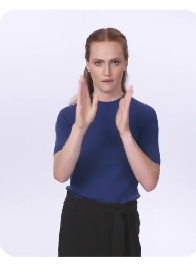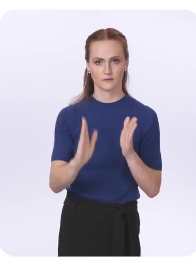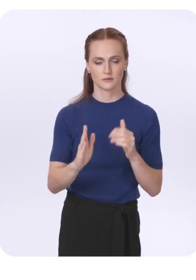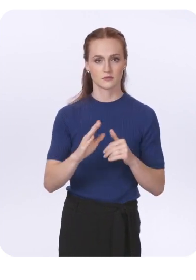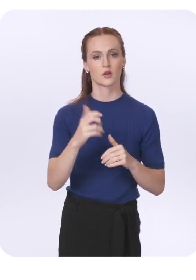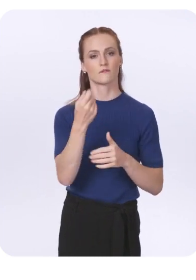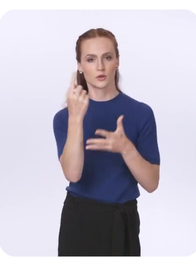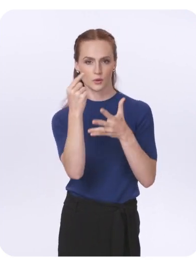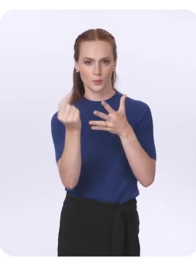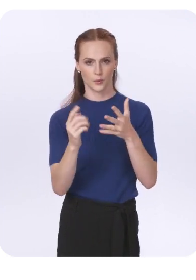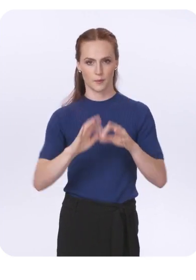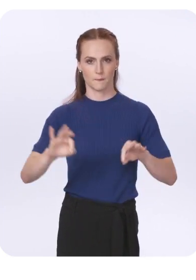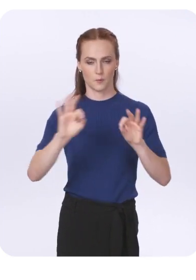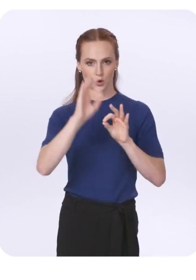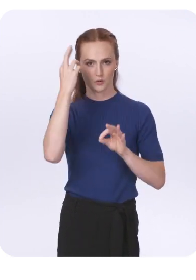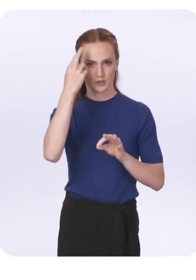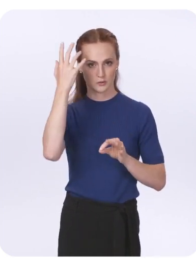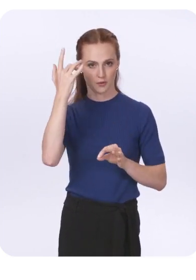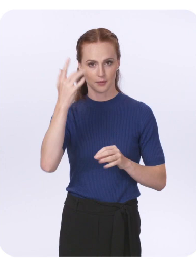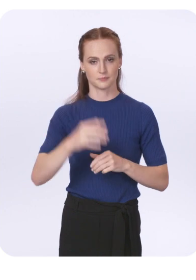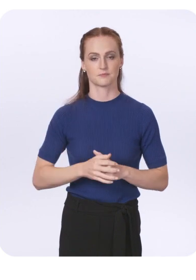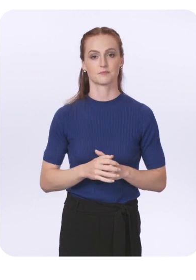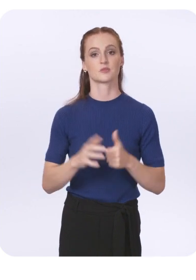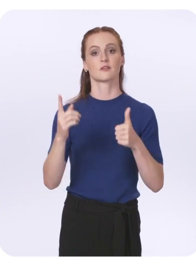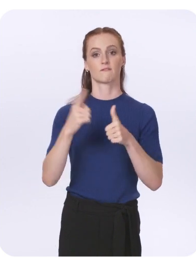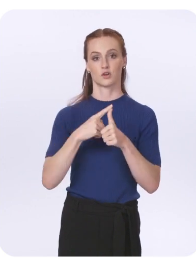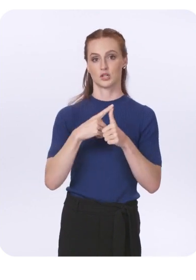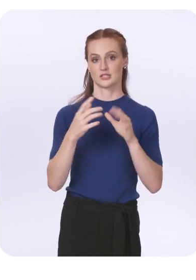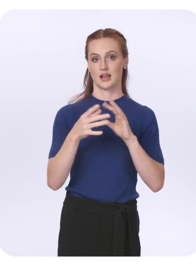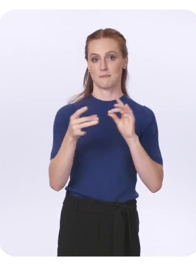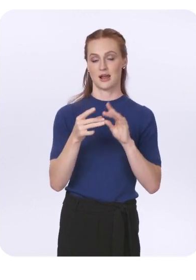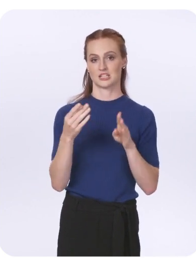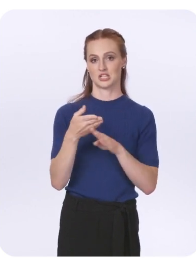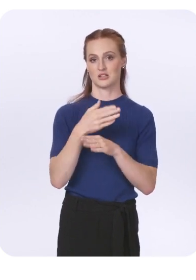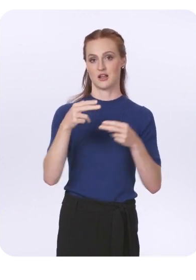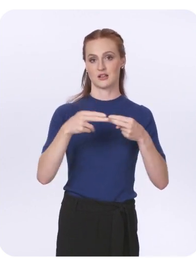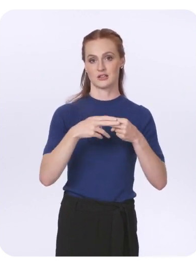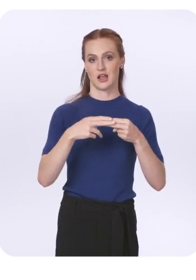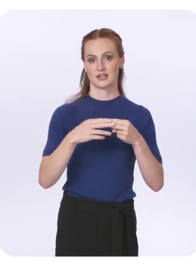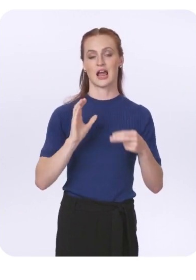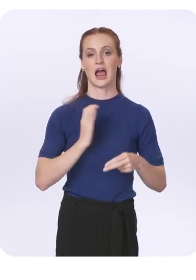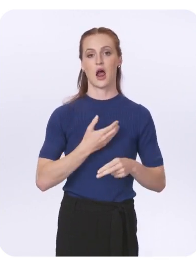And there are a few very important reasons why. First, as I mentioned in the last slide,